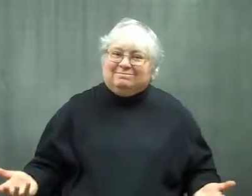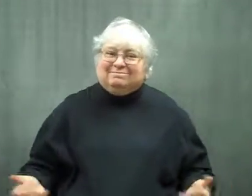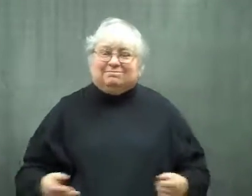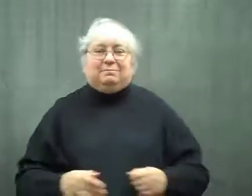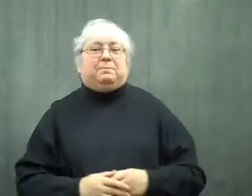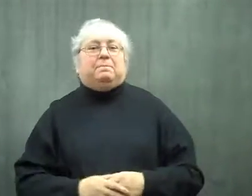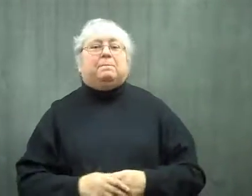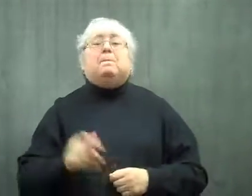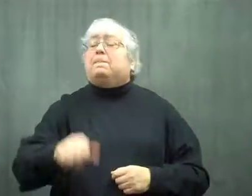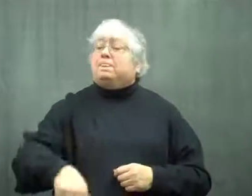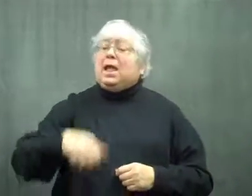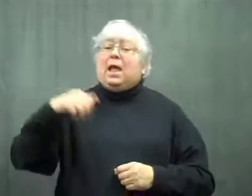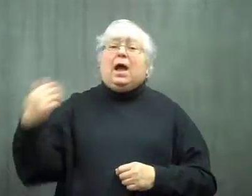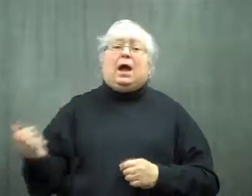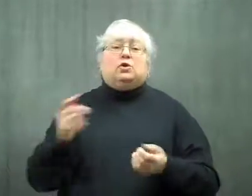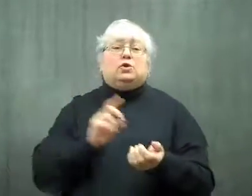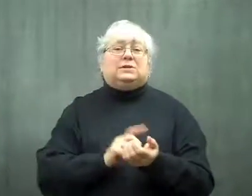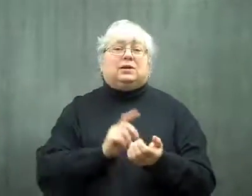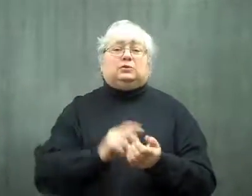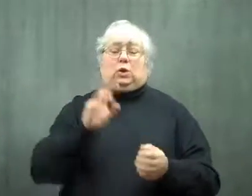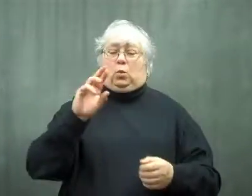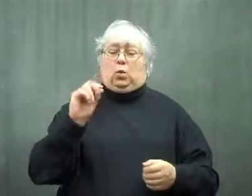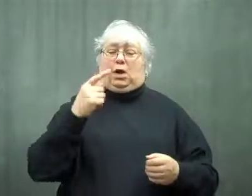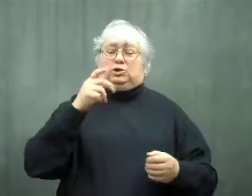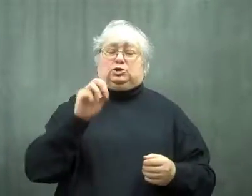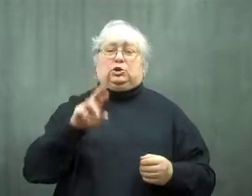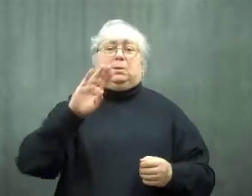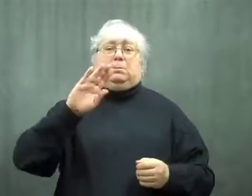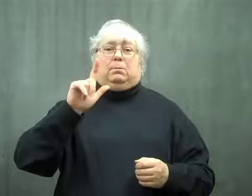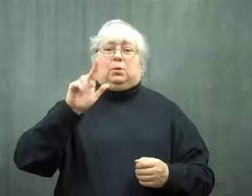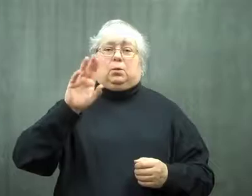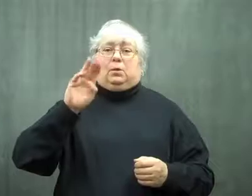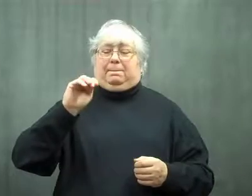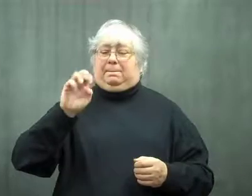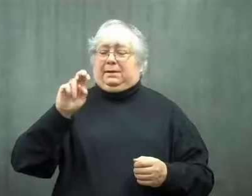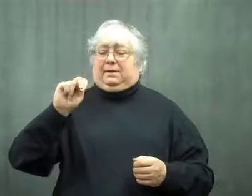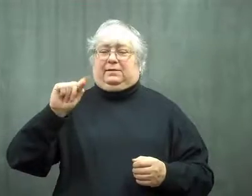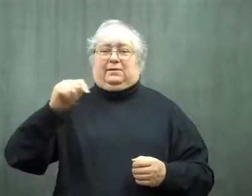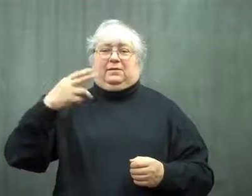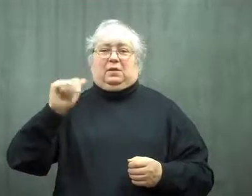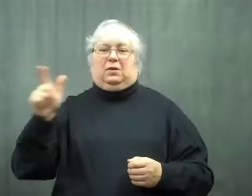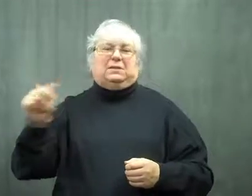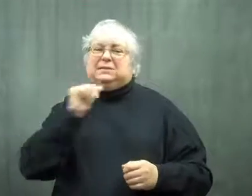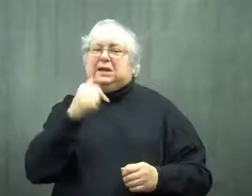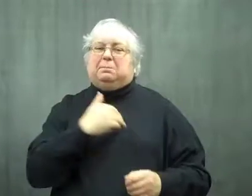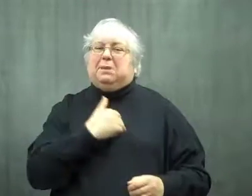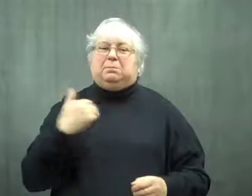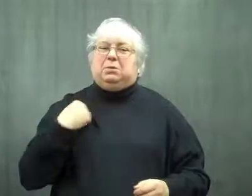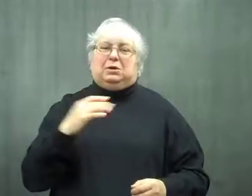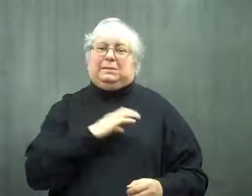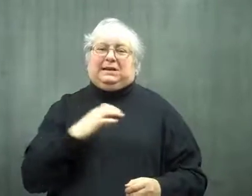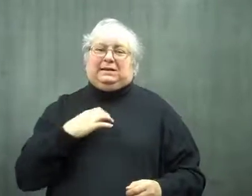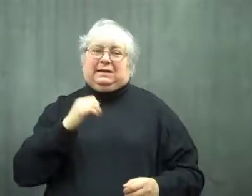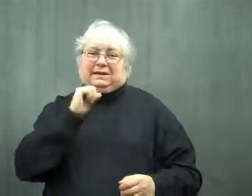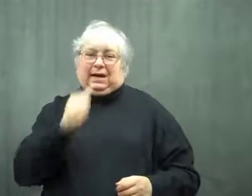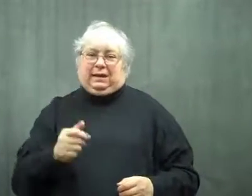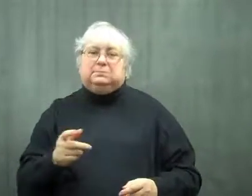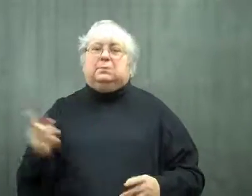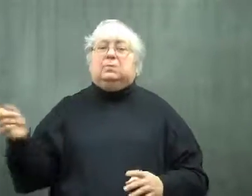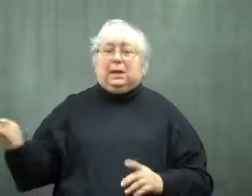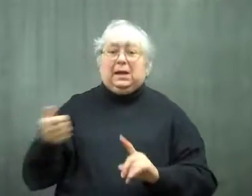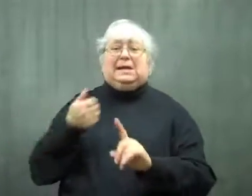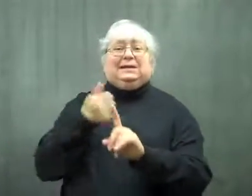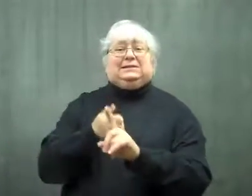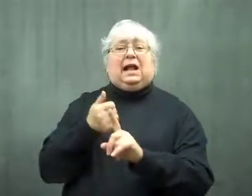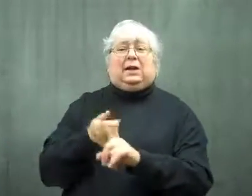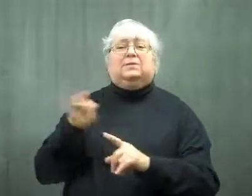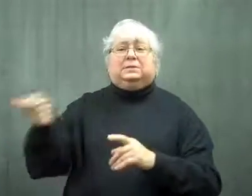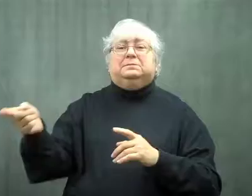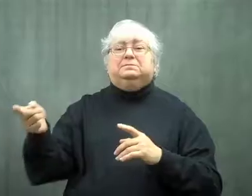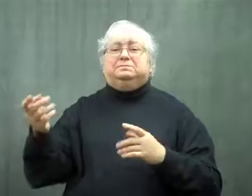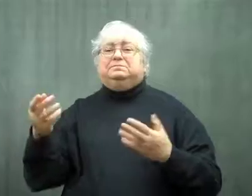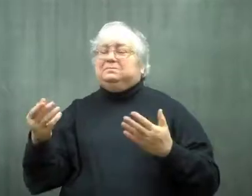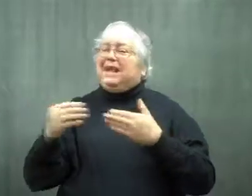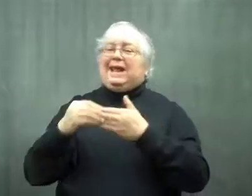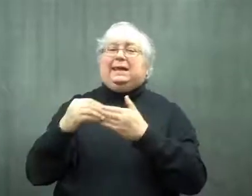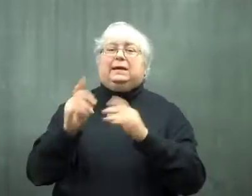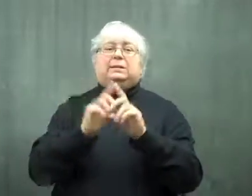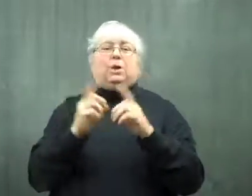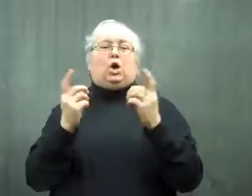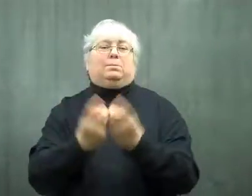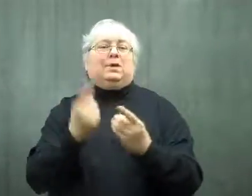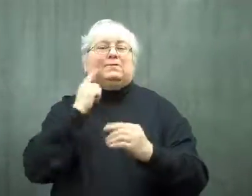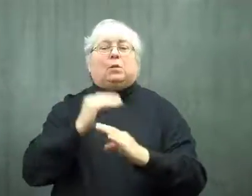Dr. Roger Blumenthal is not a member of the committee.